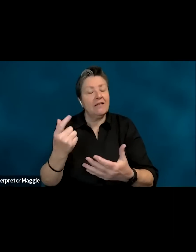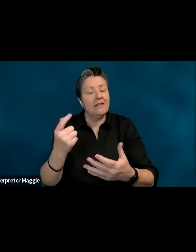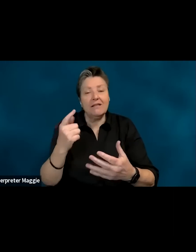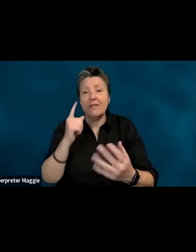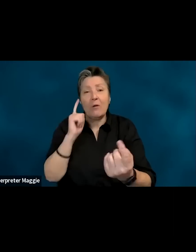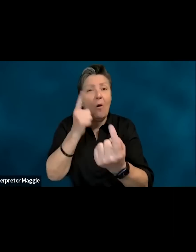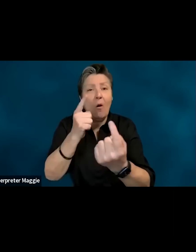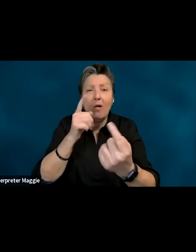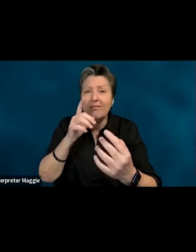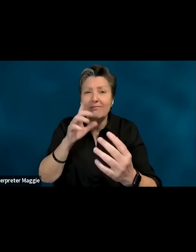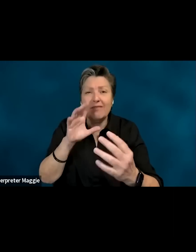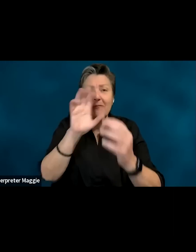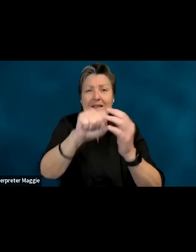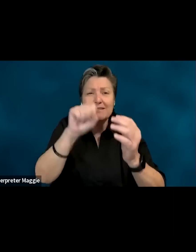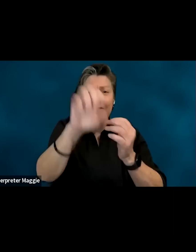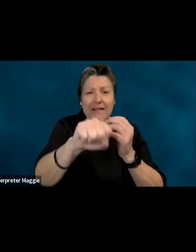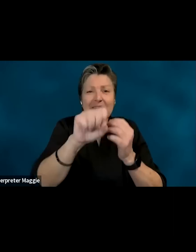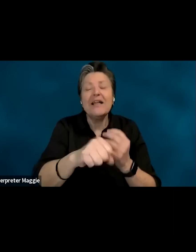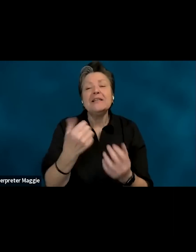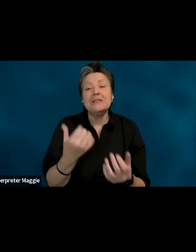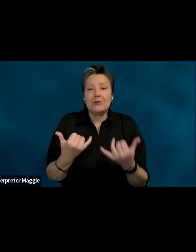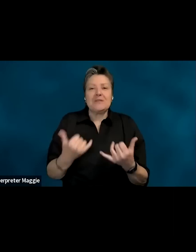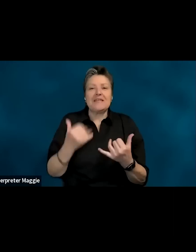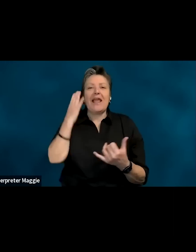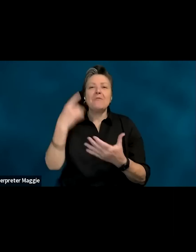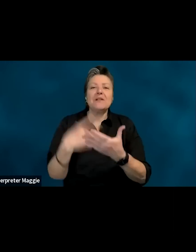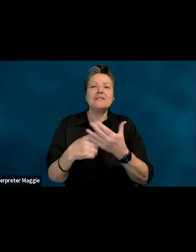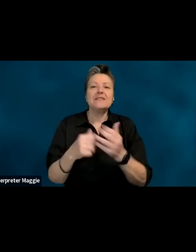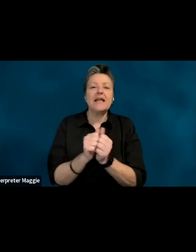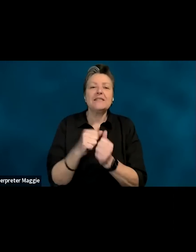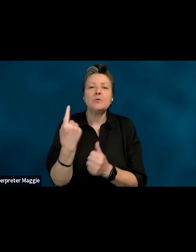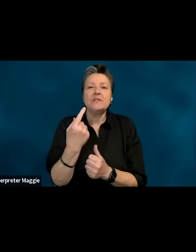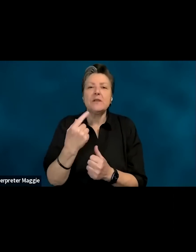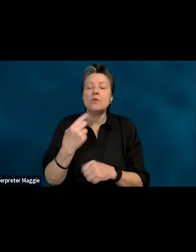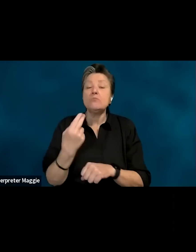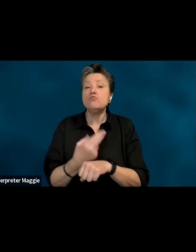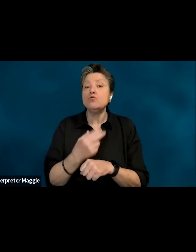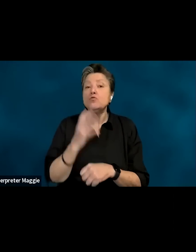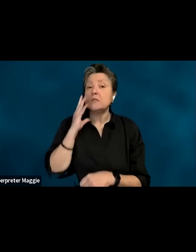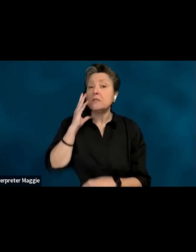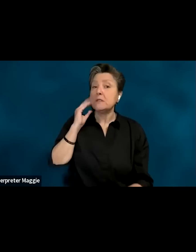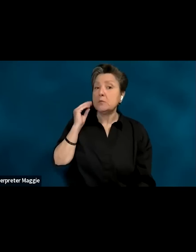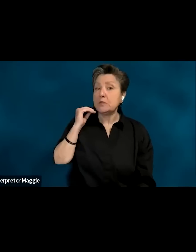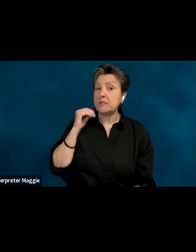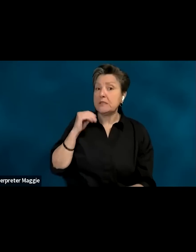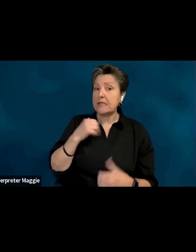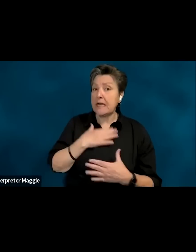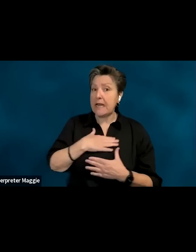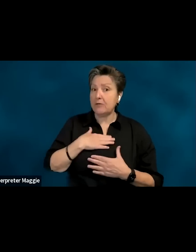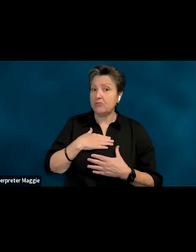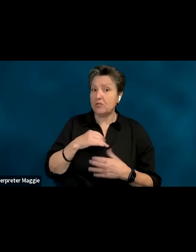So today we're going to talk to someone who has used their experience in the entertainment industry, both in front of and behind the camera,